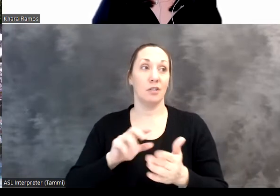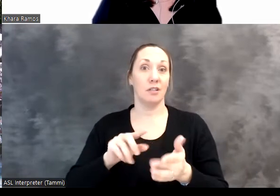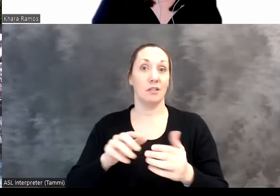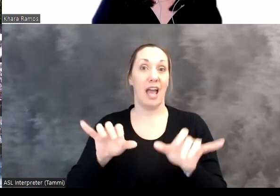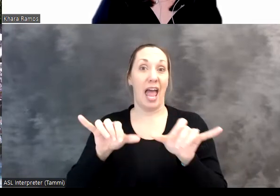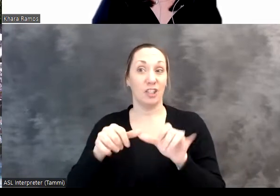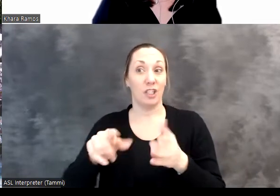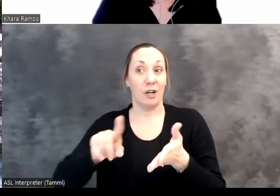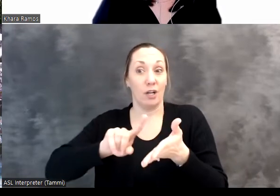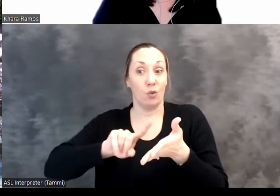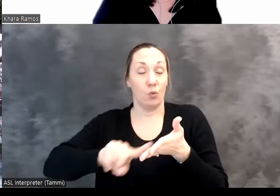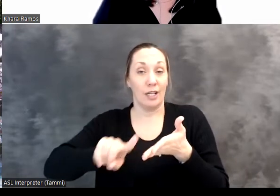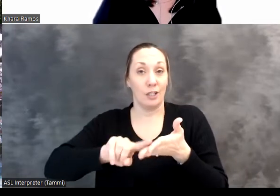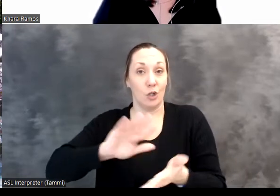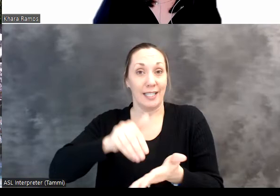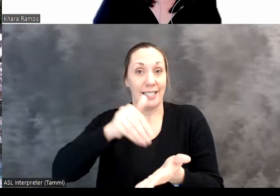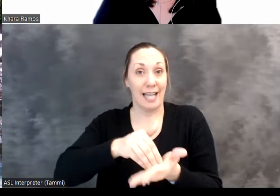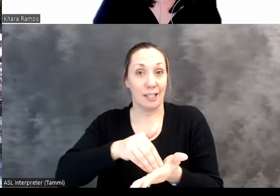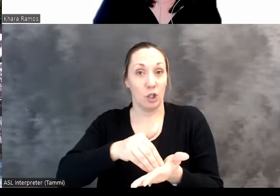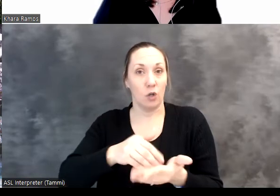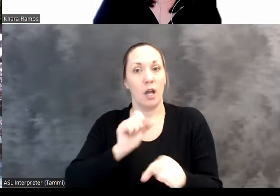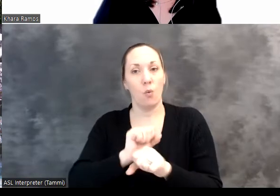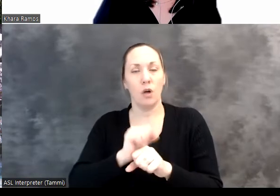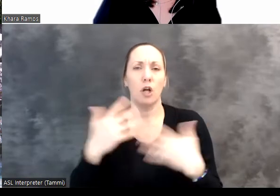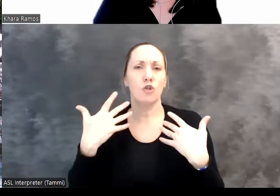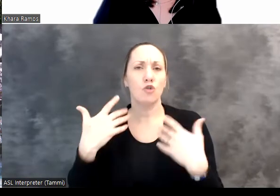, and this was -- and national science foundation funded a